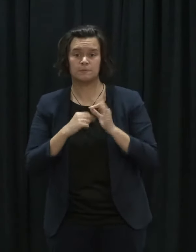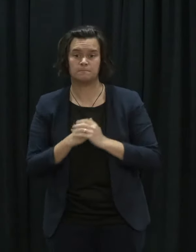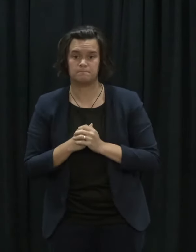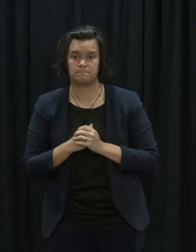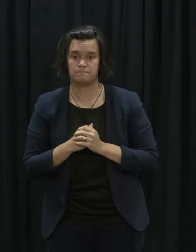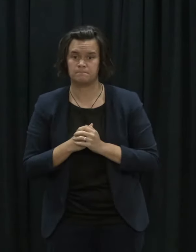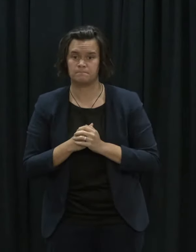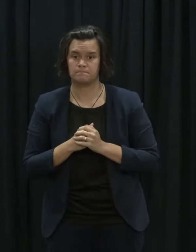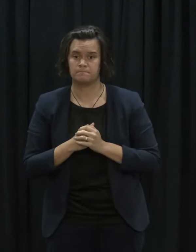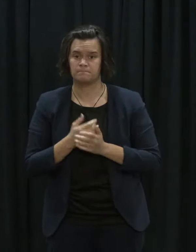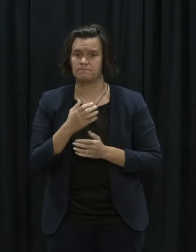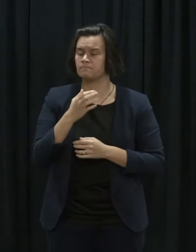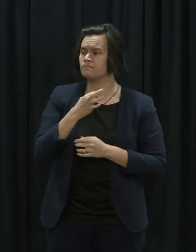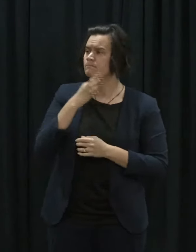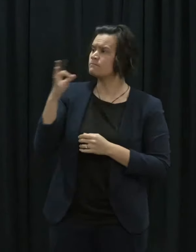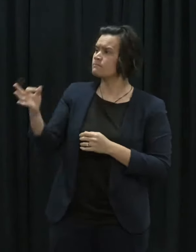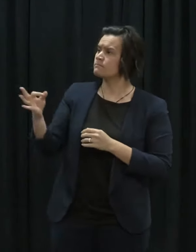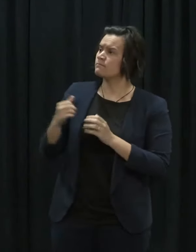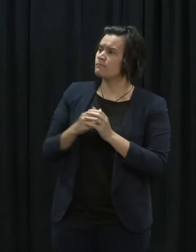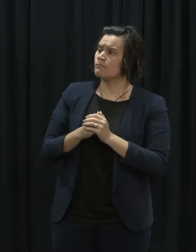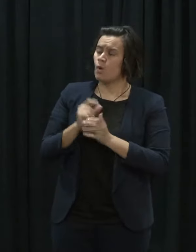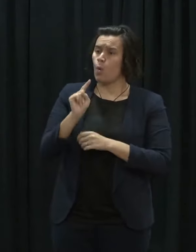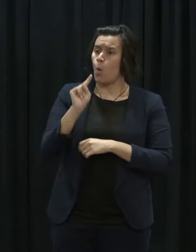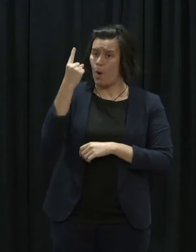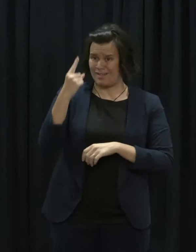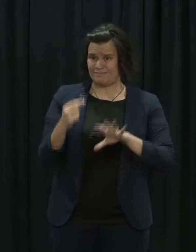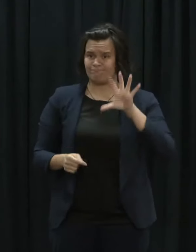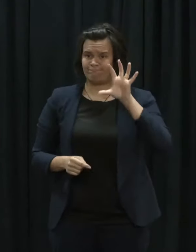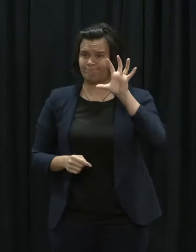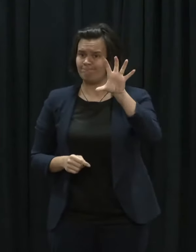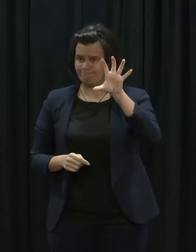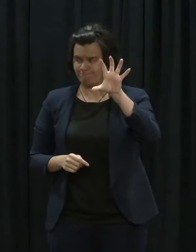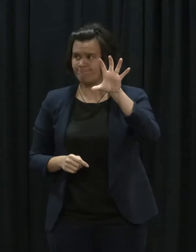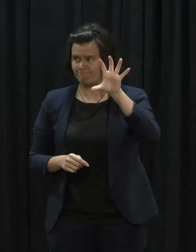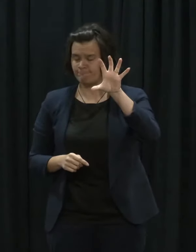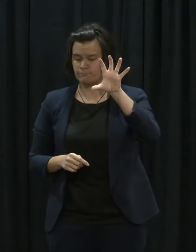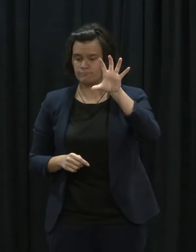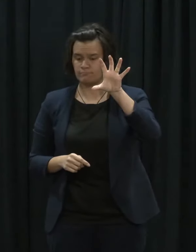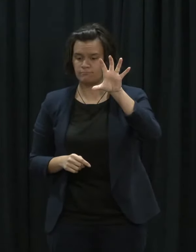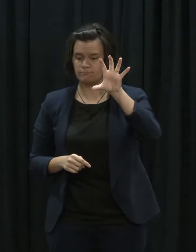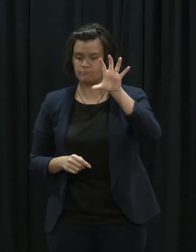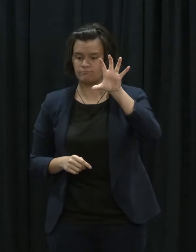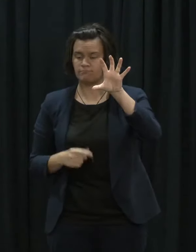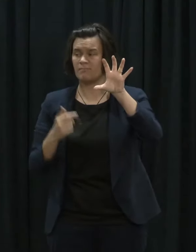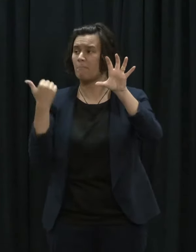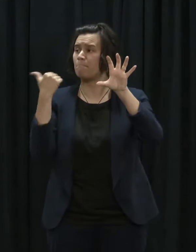rates of COVID-19. Happy to take questions. Do the decisions you have